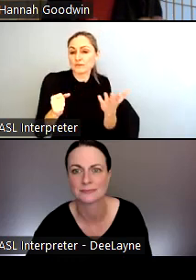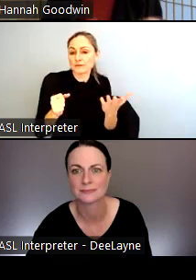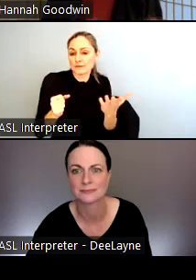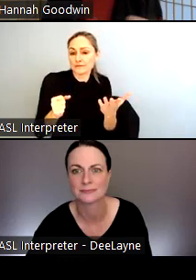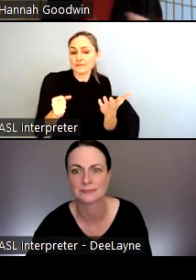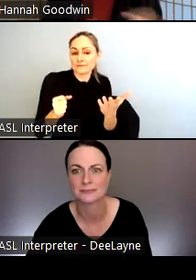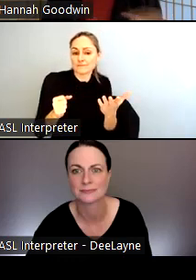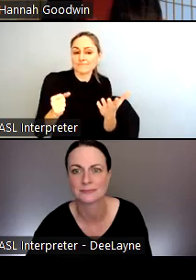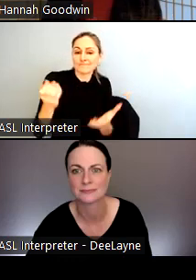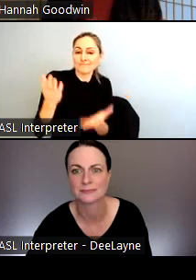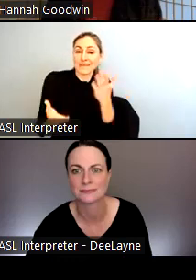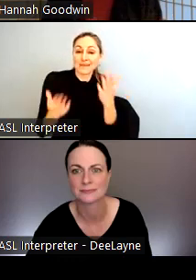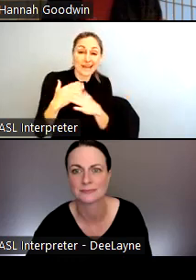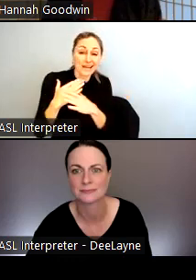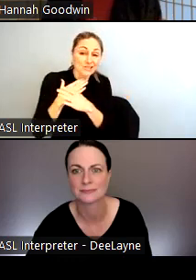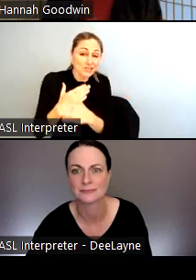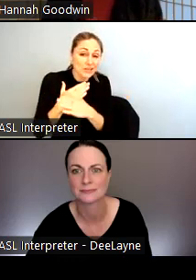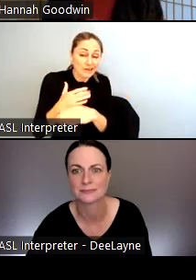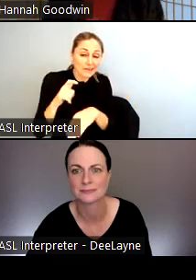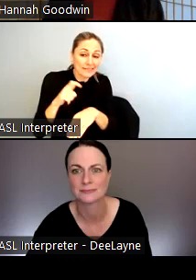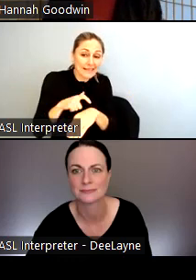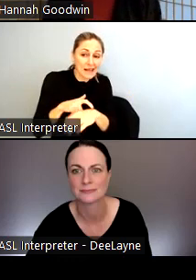there may be a sharing time, if that's appropriate,